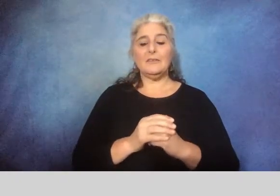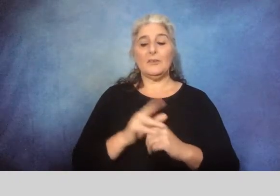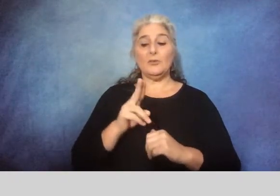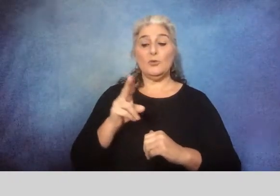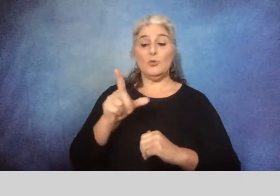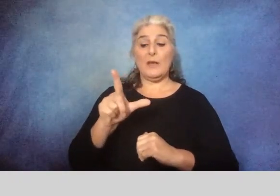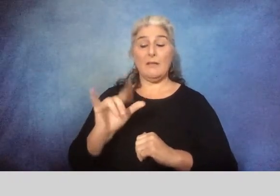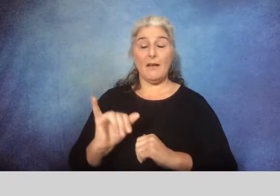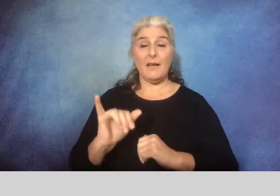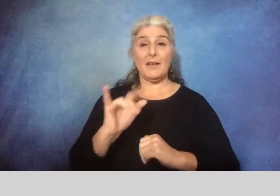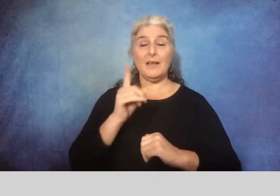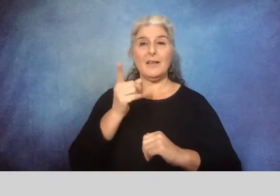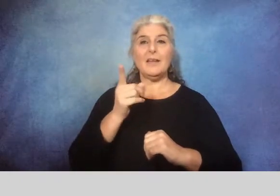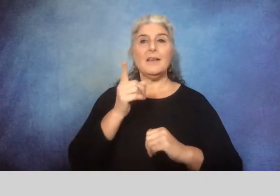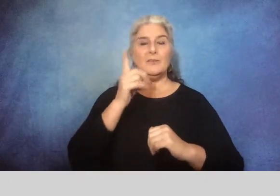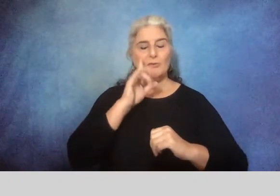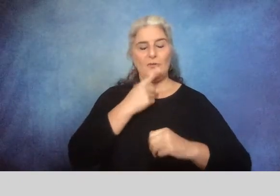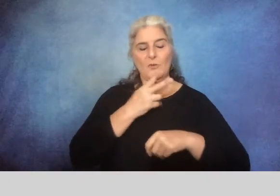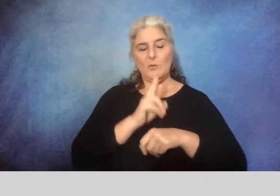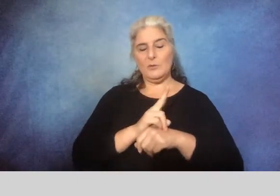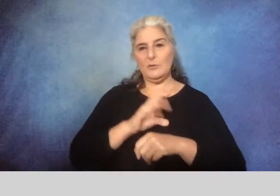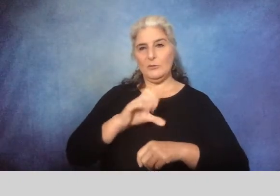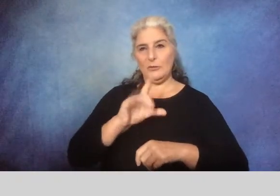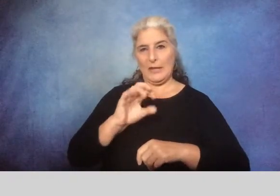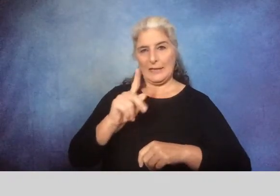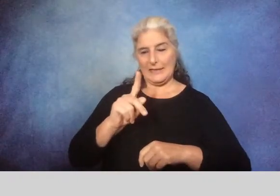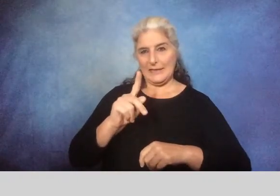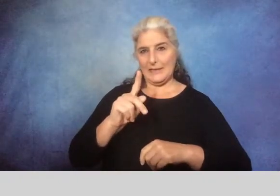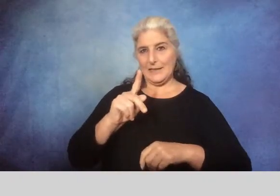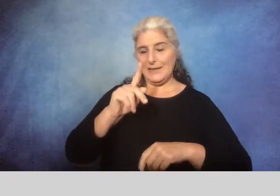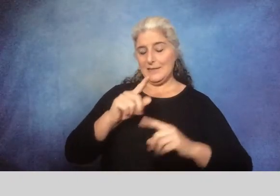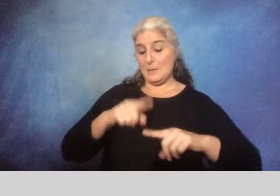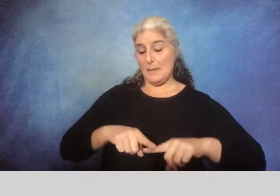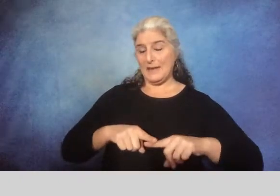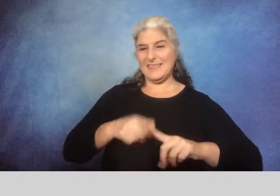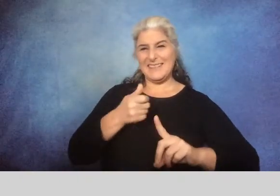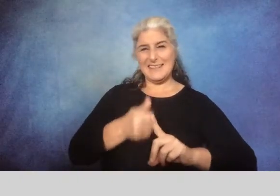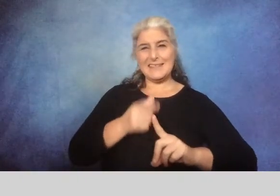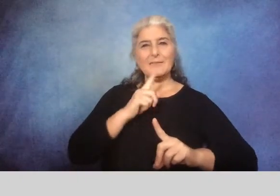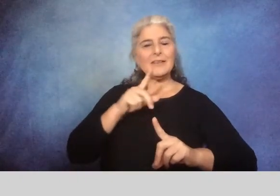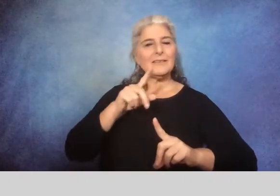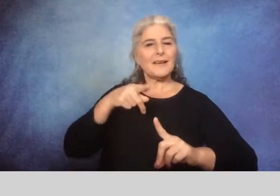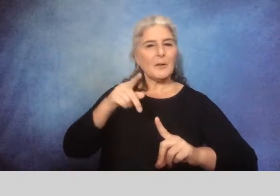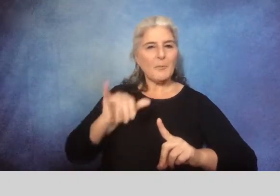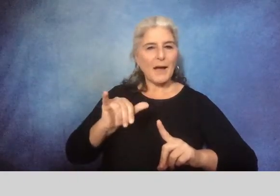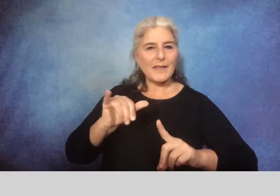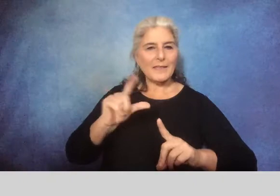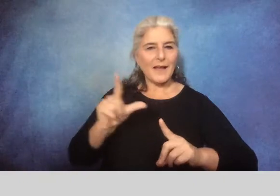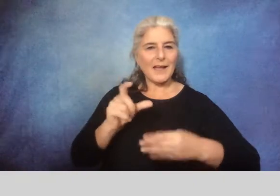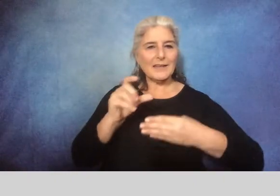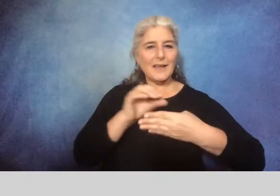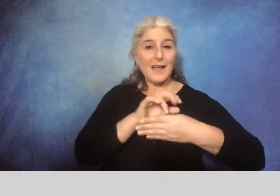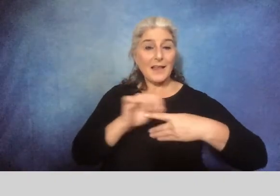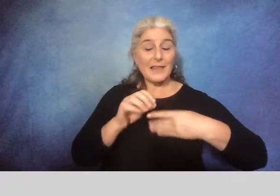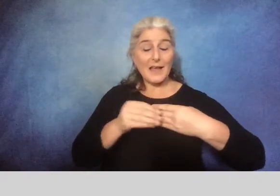we are using click dependency. Click is like, Python library build command line application.